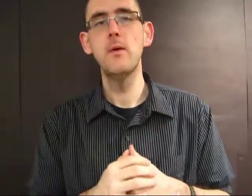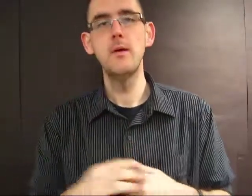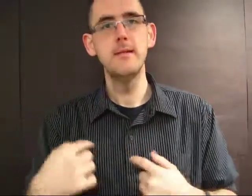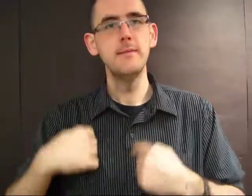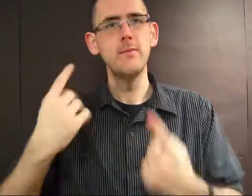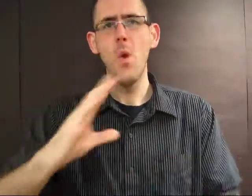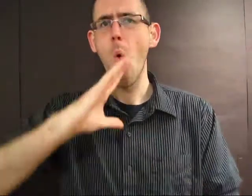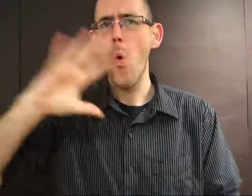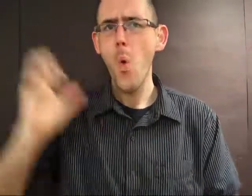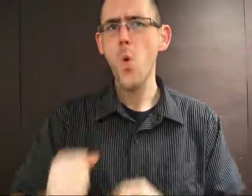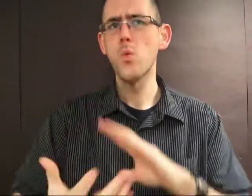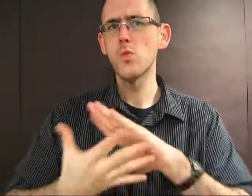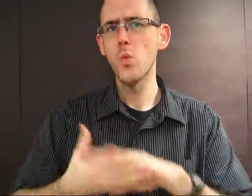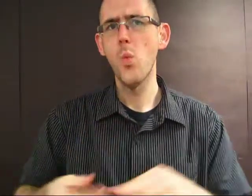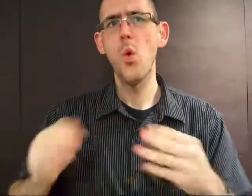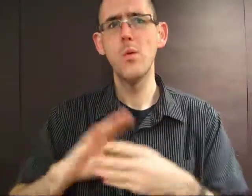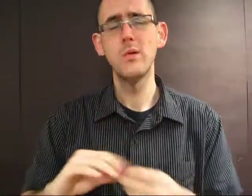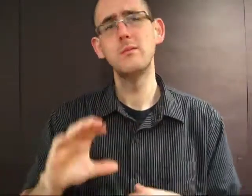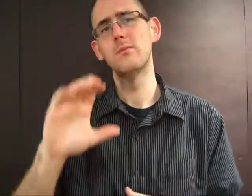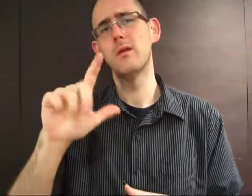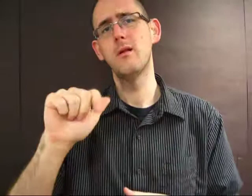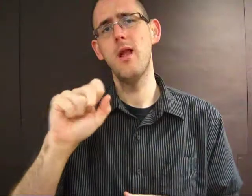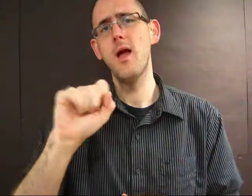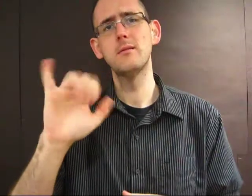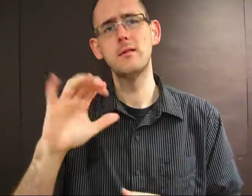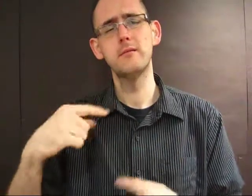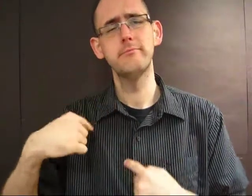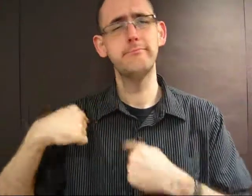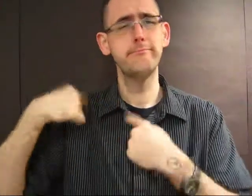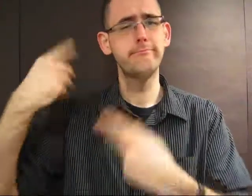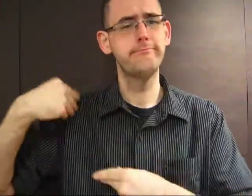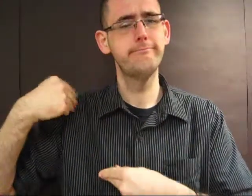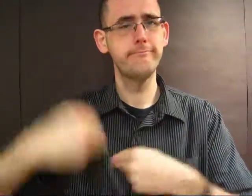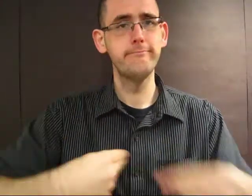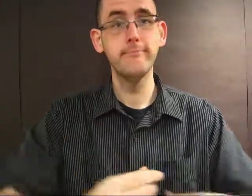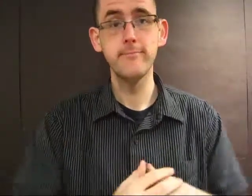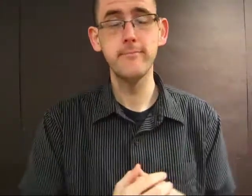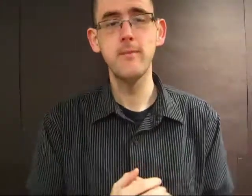It's a very old story that's been passed down for centuries.